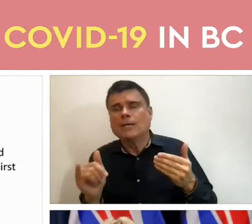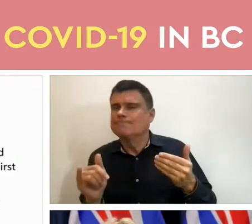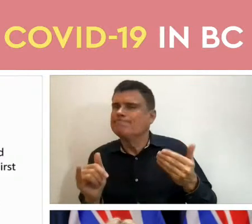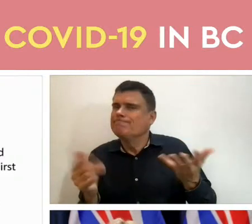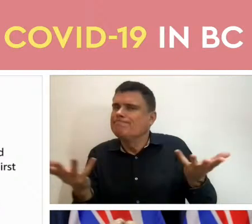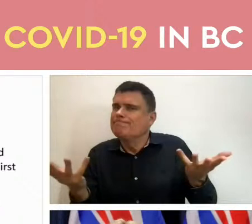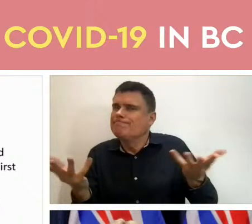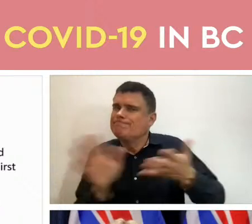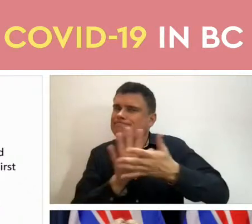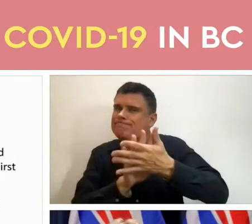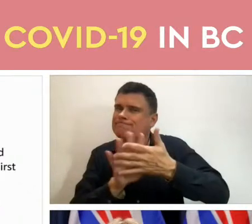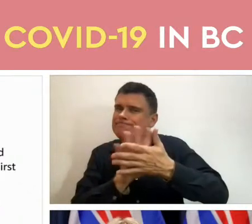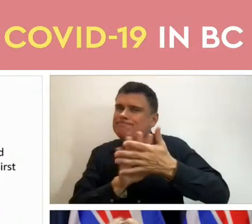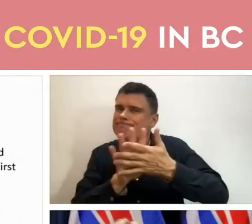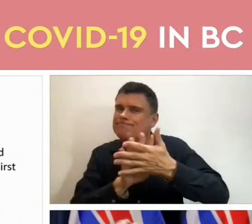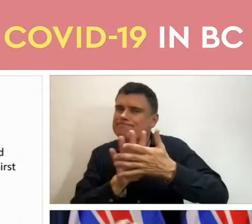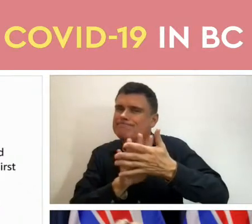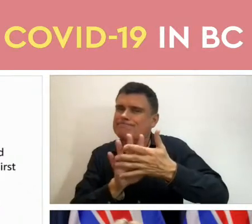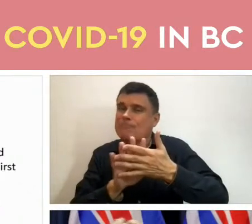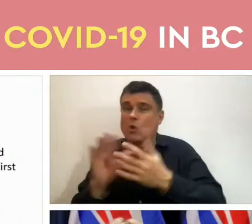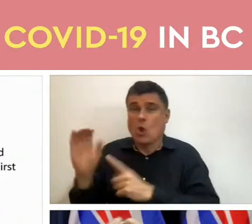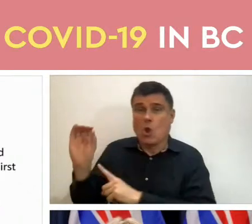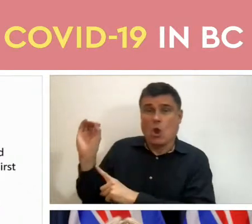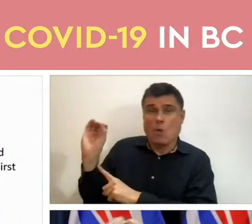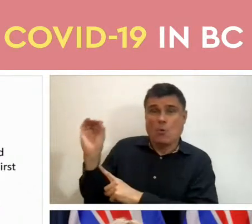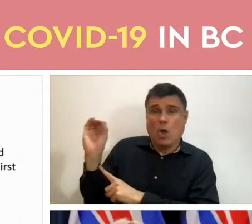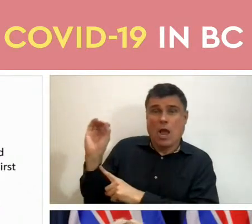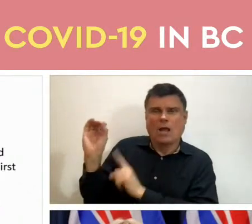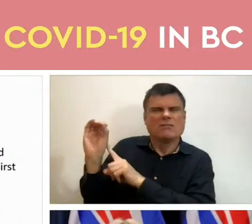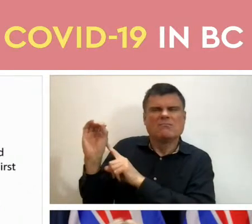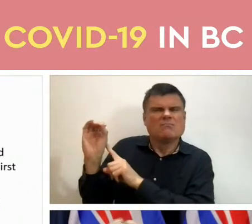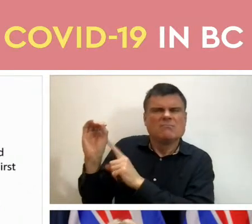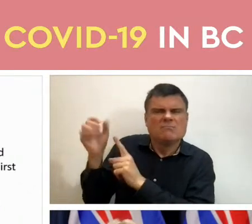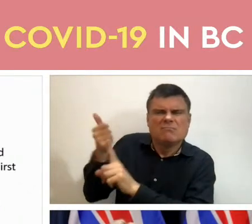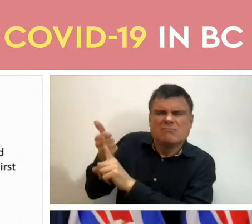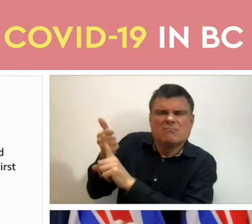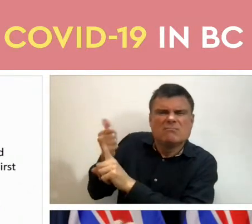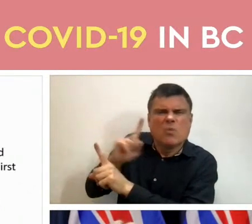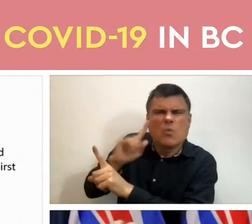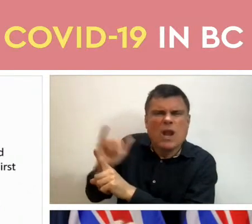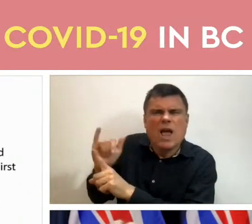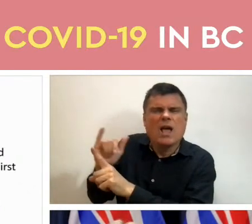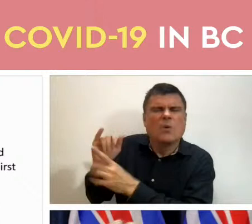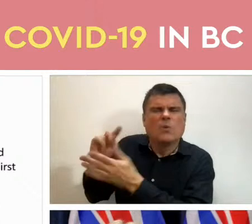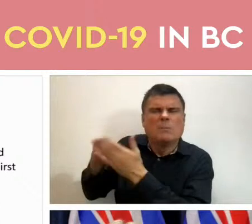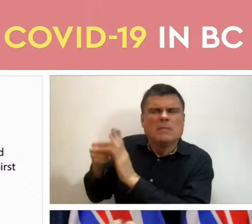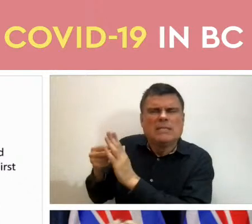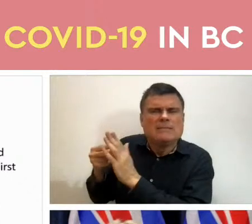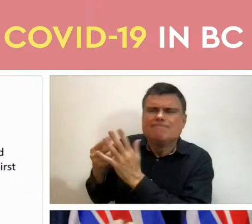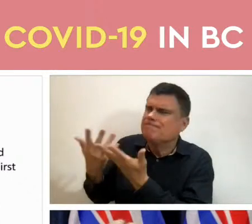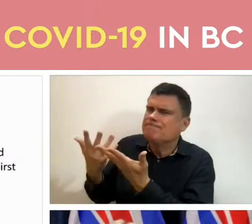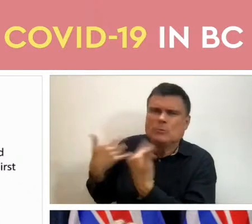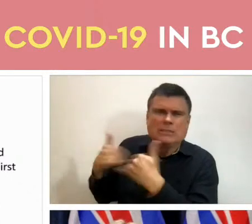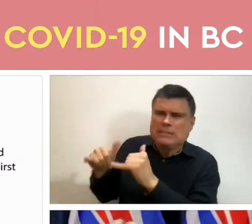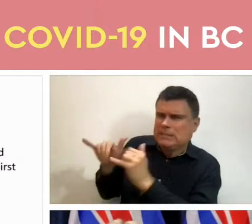The context that it's in. We are reserving -- we are deploying our rapid test to